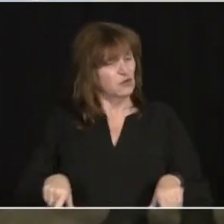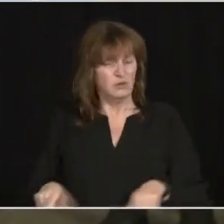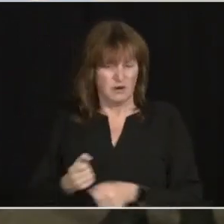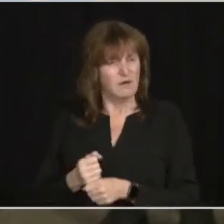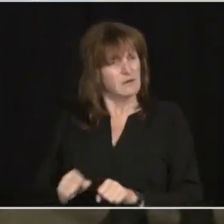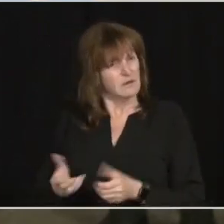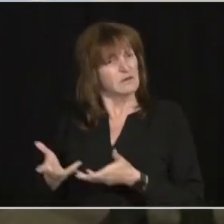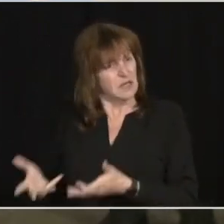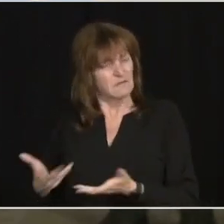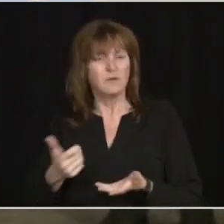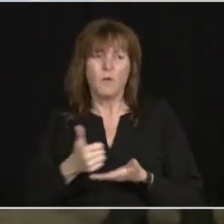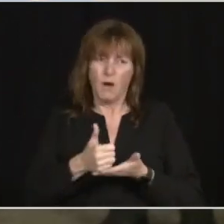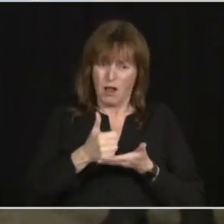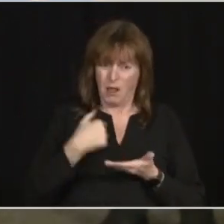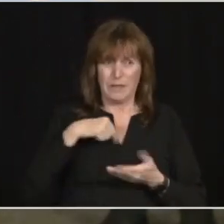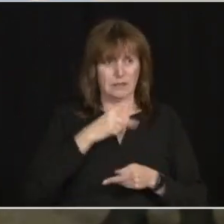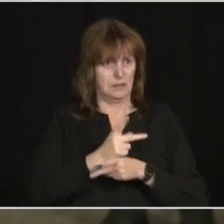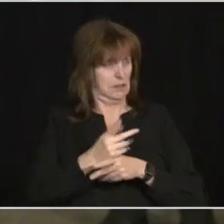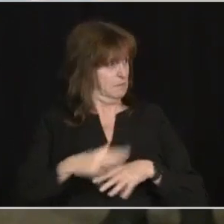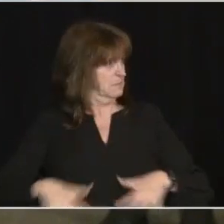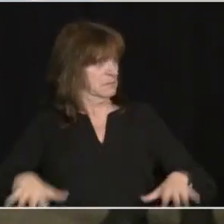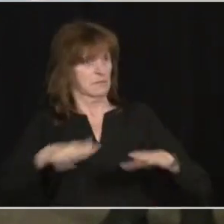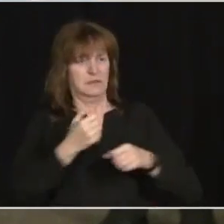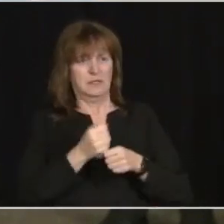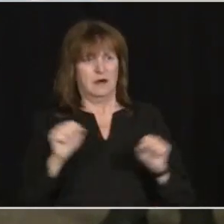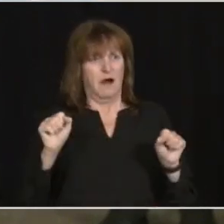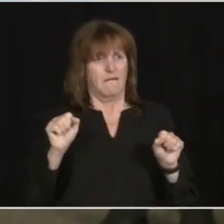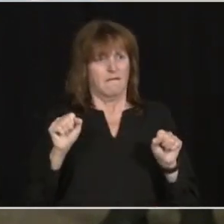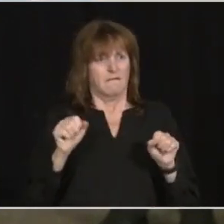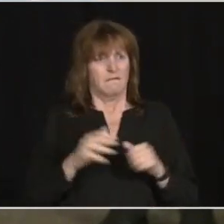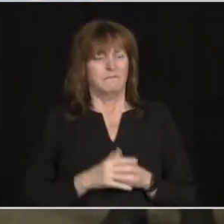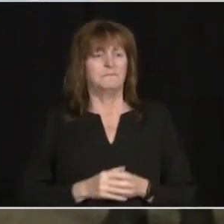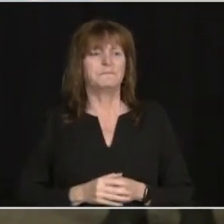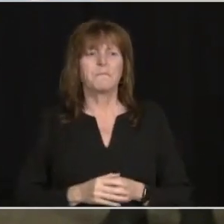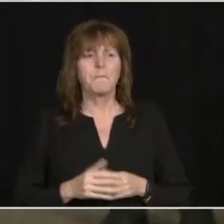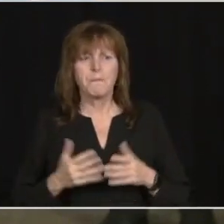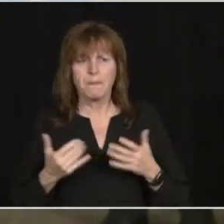PREMIER DOUG FORD: Actually, before we do the